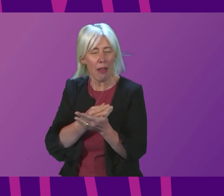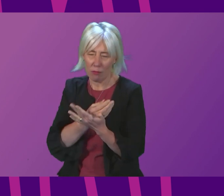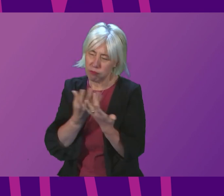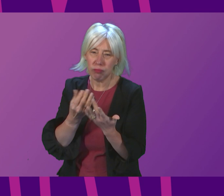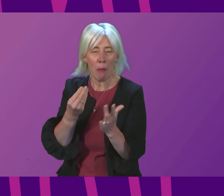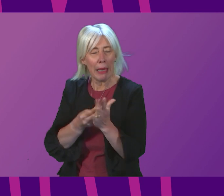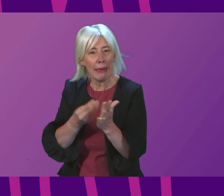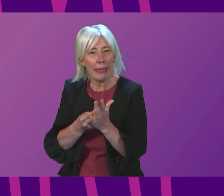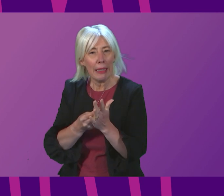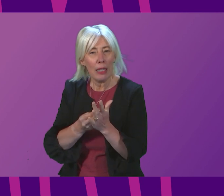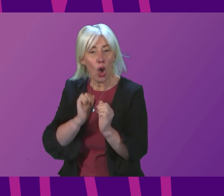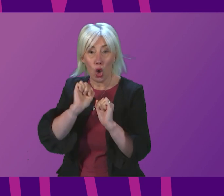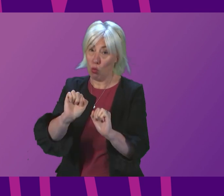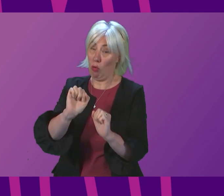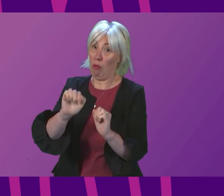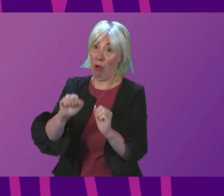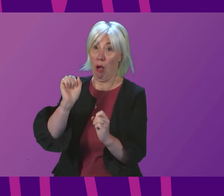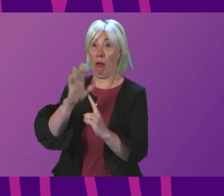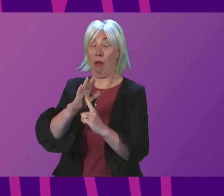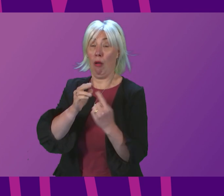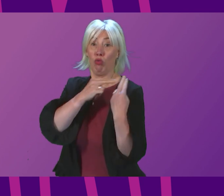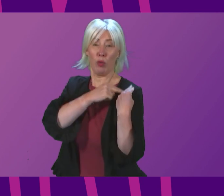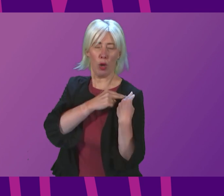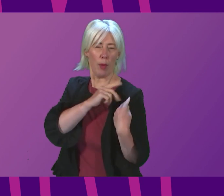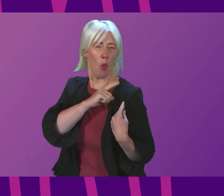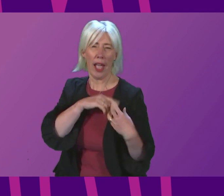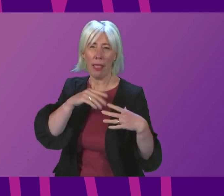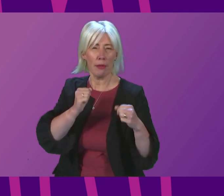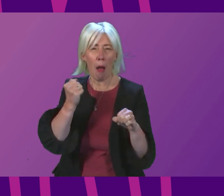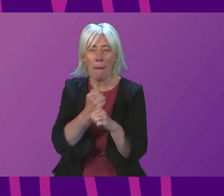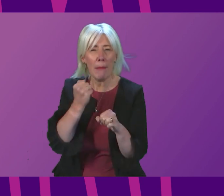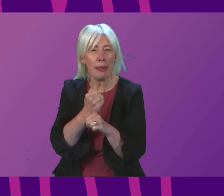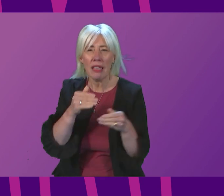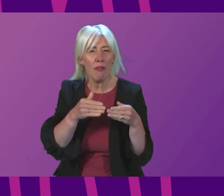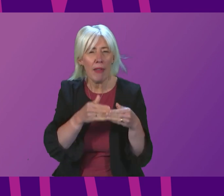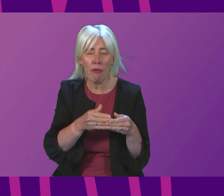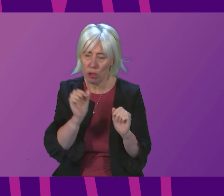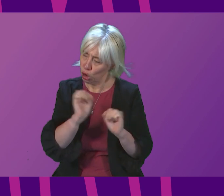Will she tell us, with her ultimate responsibility, why Ferguson’s started building the ferries when there was not even an agreed design?